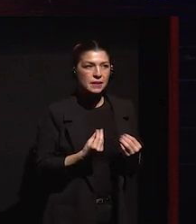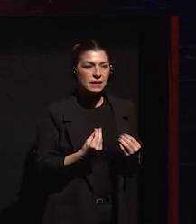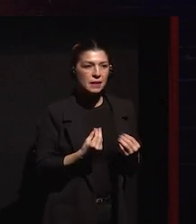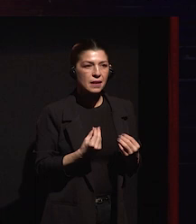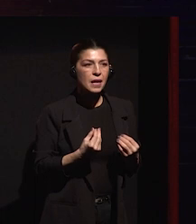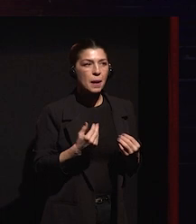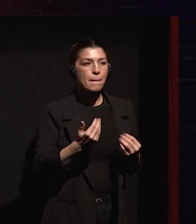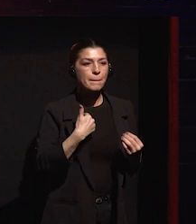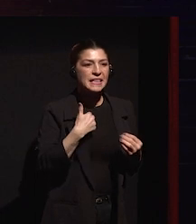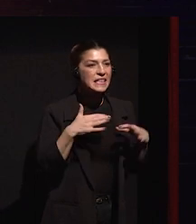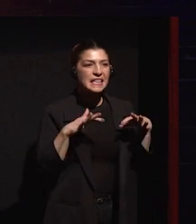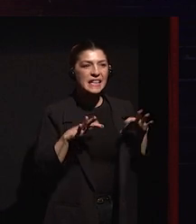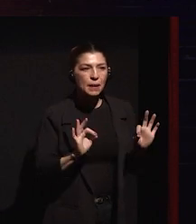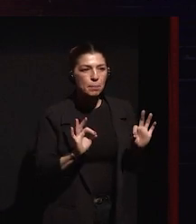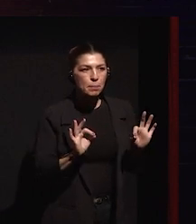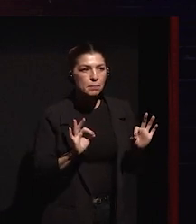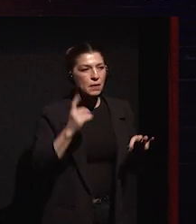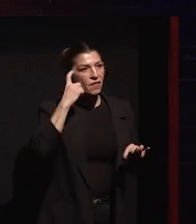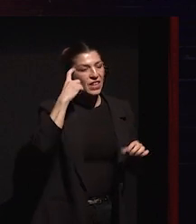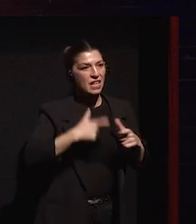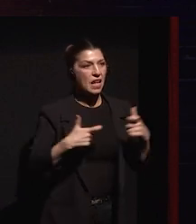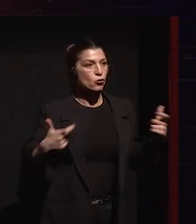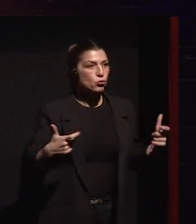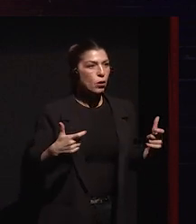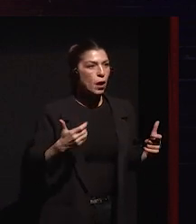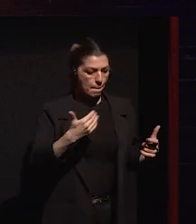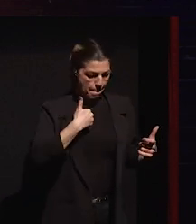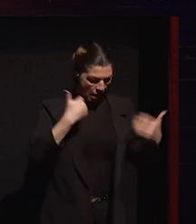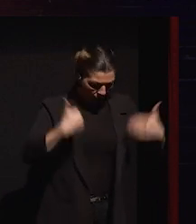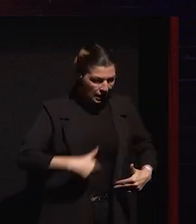We isn't me, plus some other people I've happened to remember.